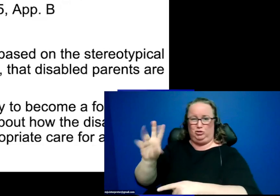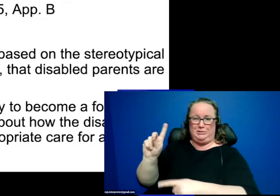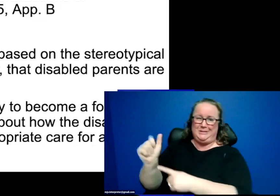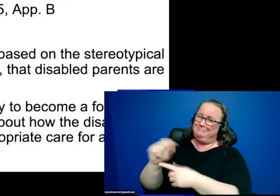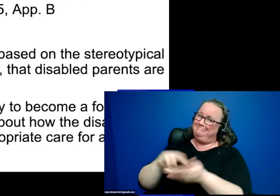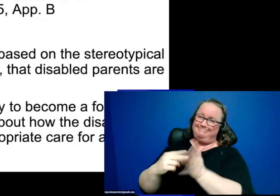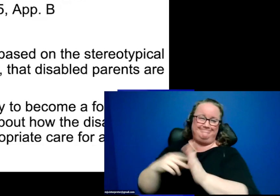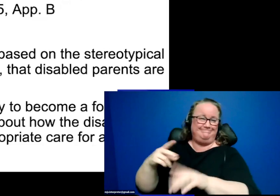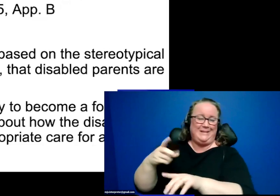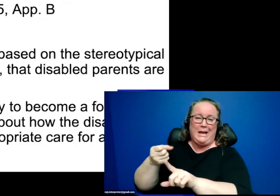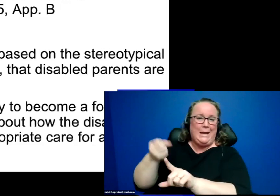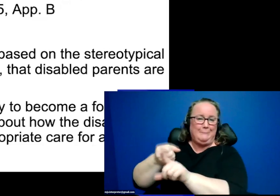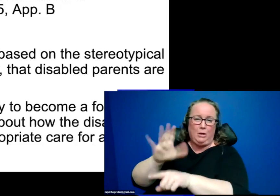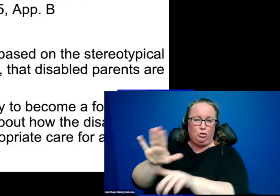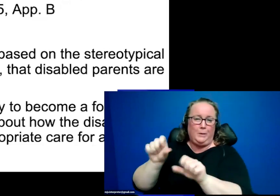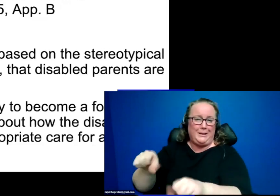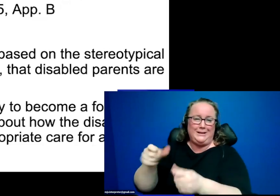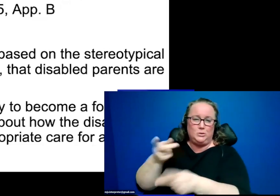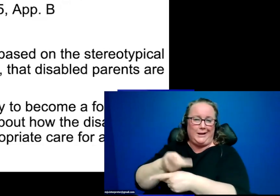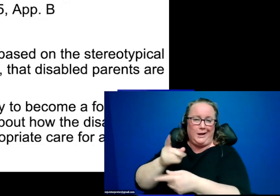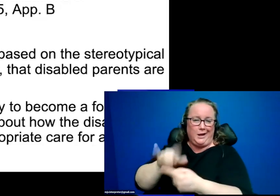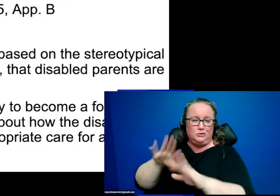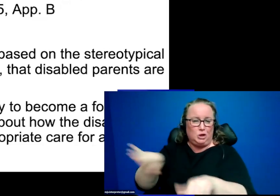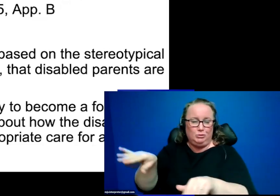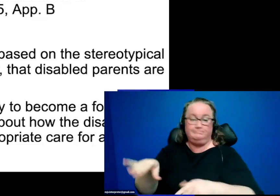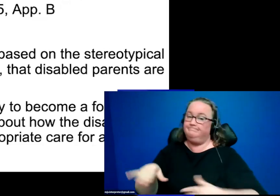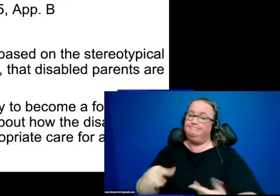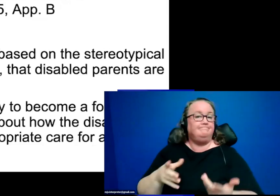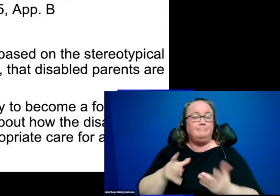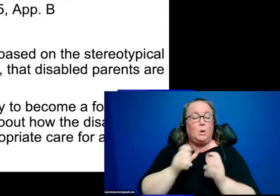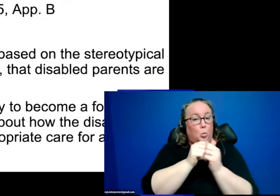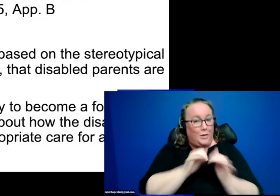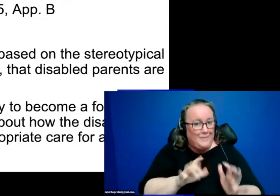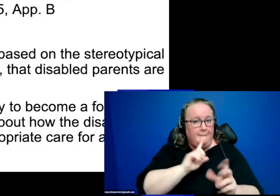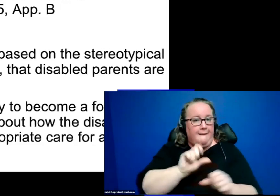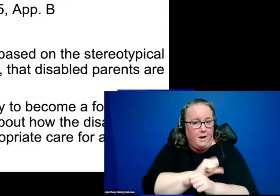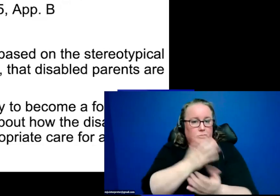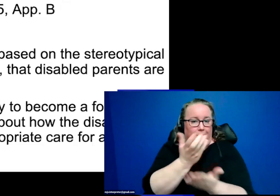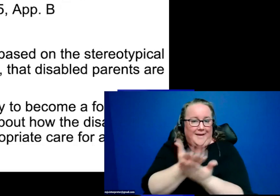that person's ability to care for a child without any evidence to back it up.